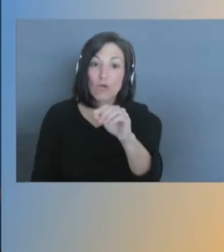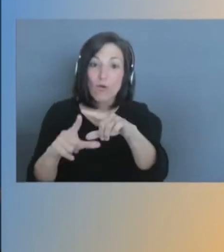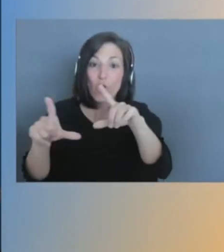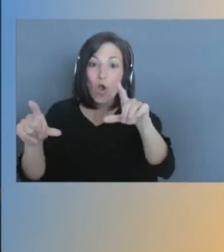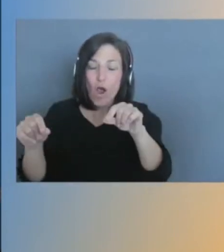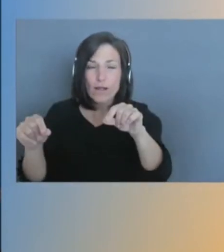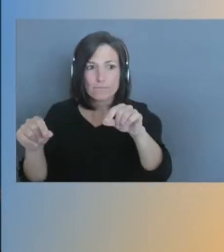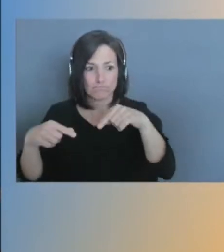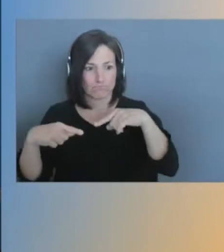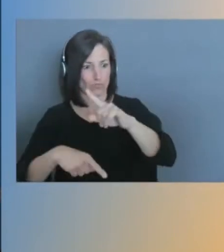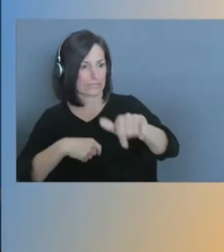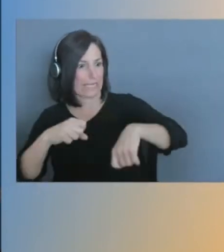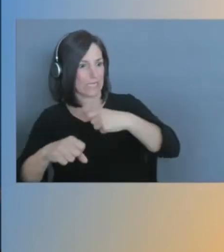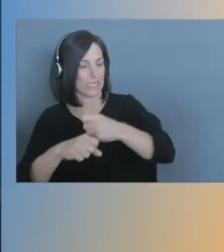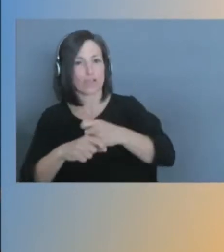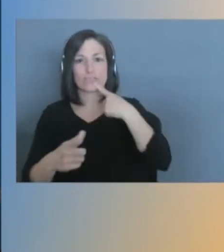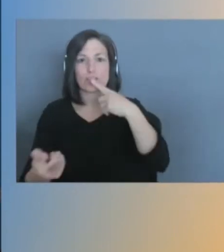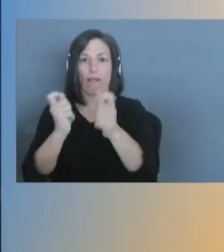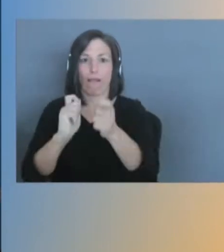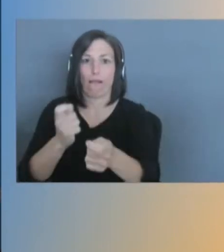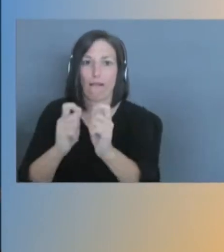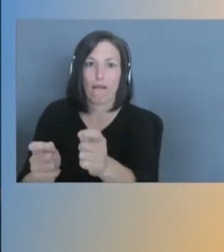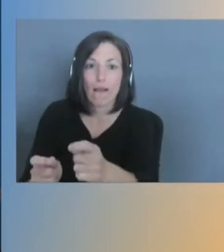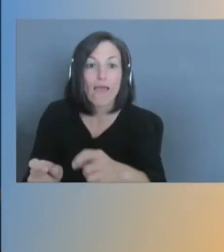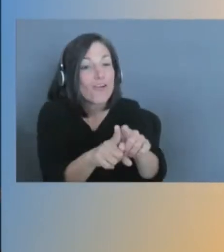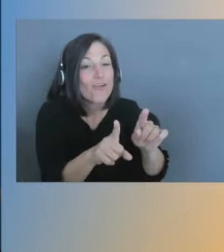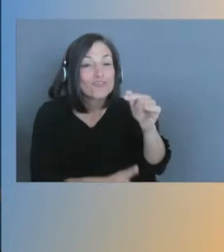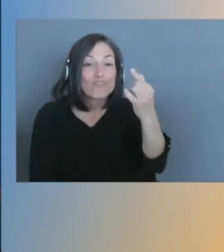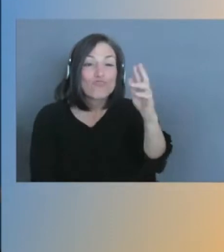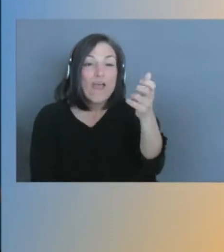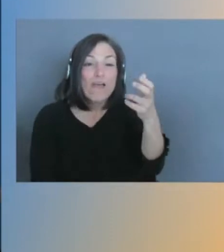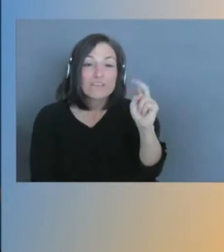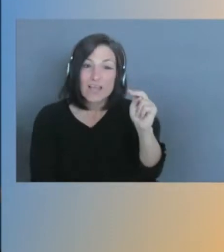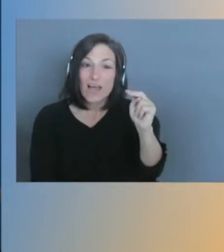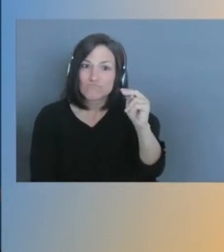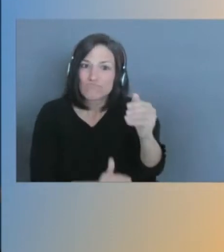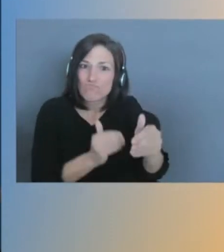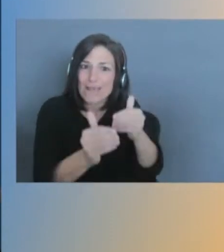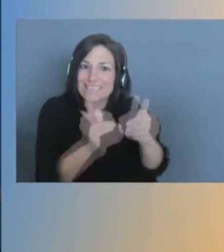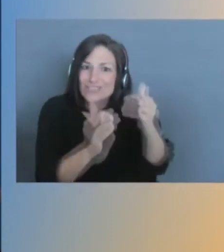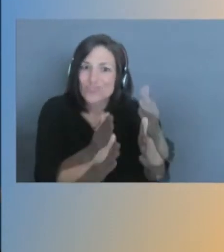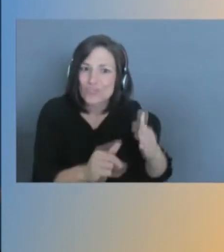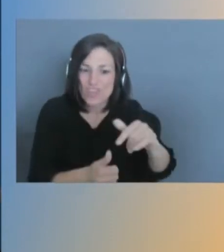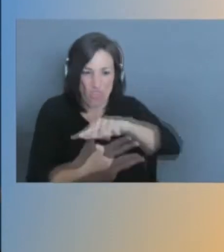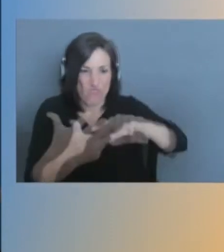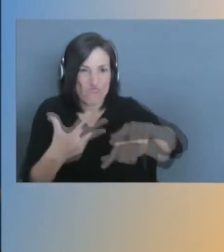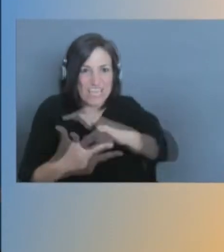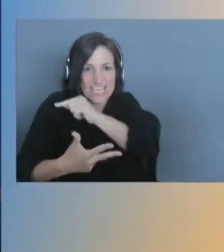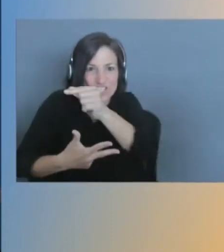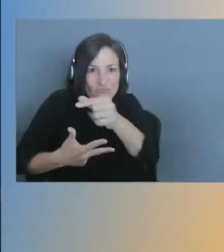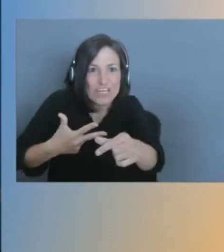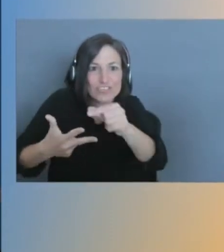Another example with the Graviton processors. Three generations in such a short period of time. Our first Graviton processor was launched